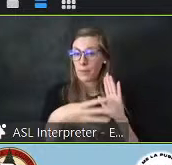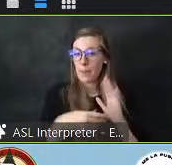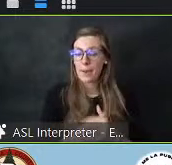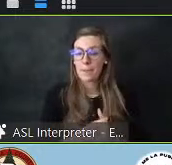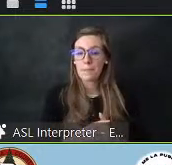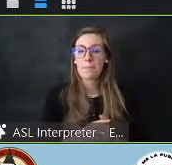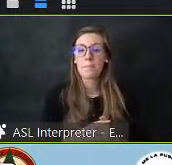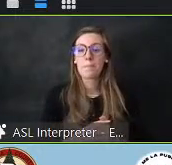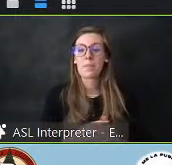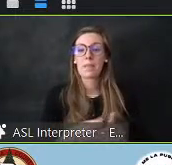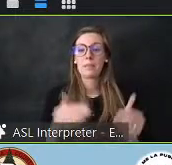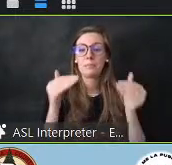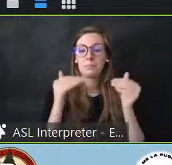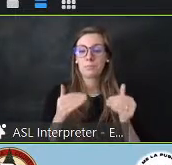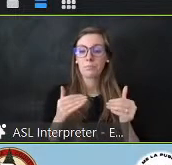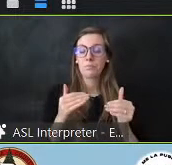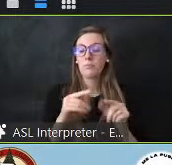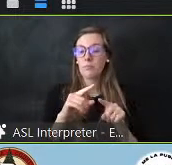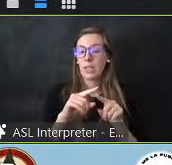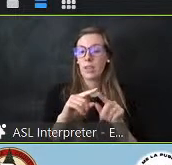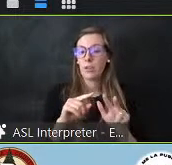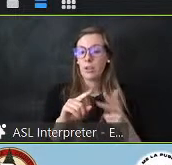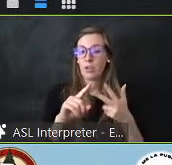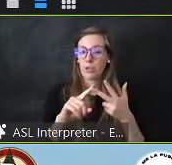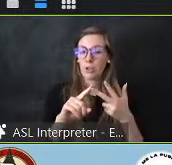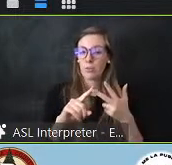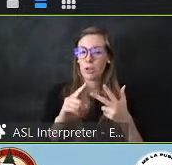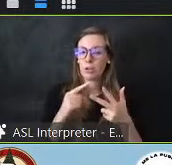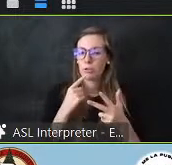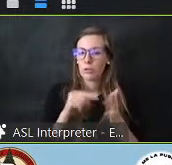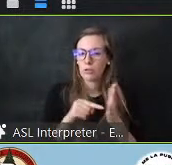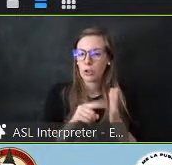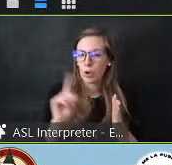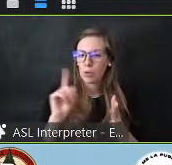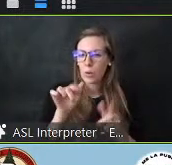has gone up in October